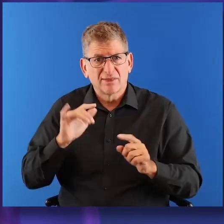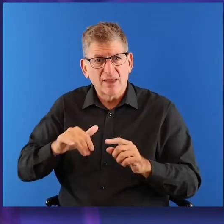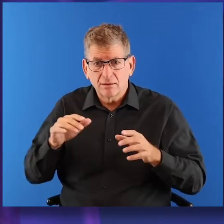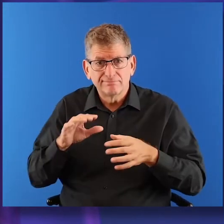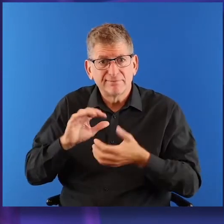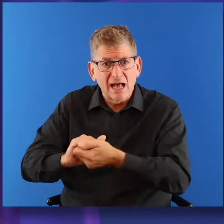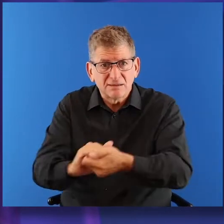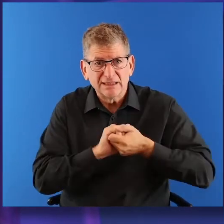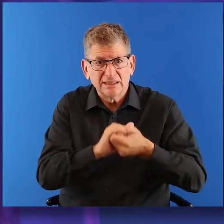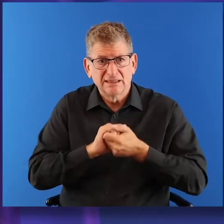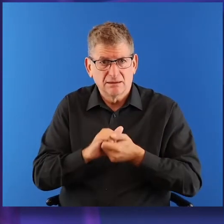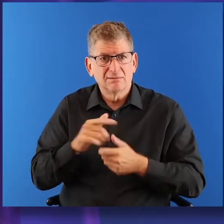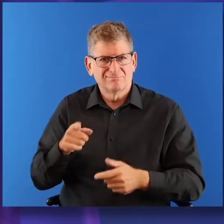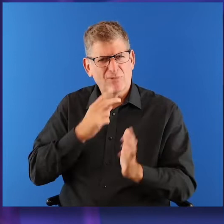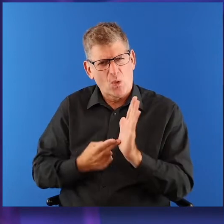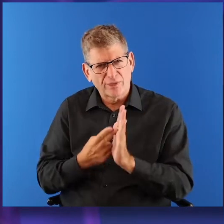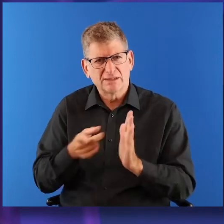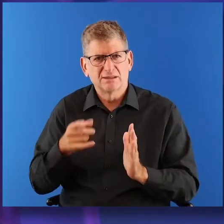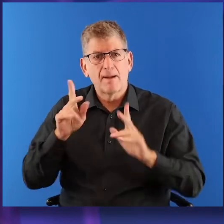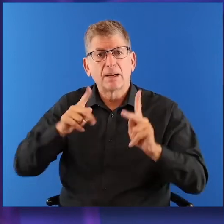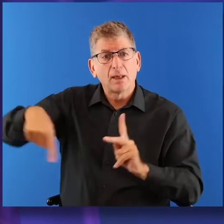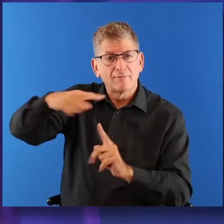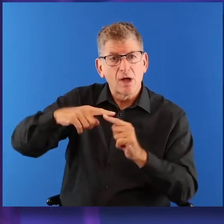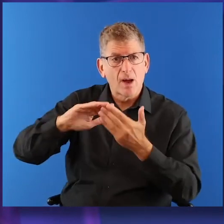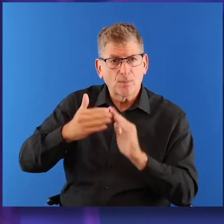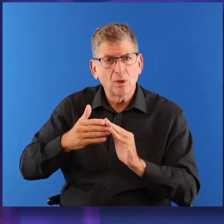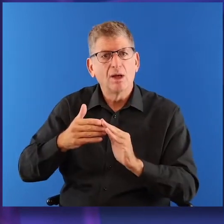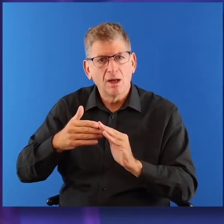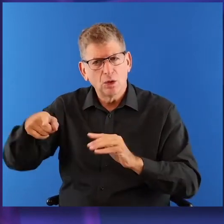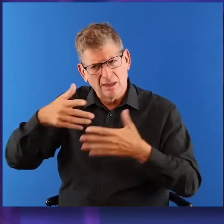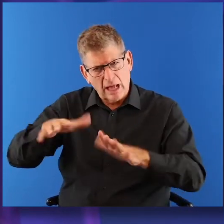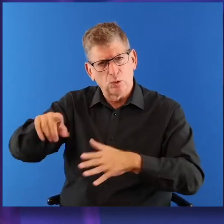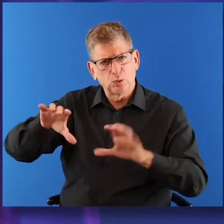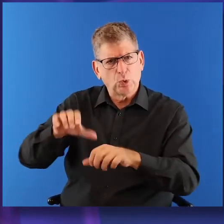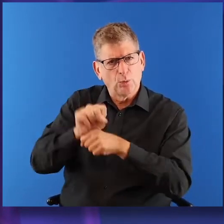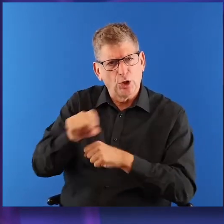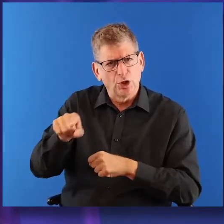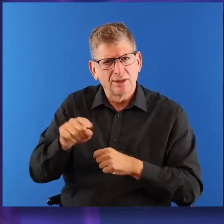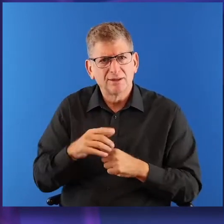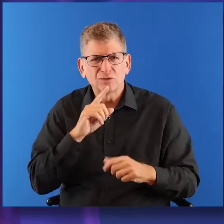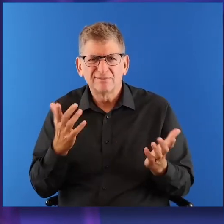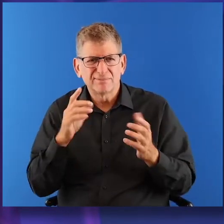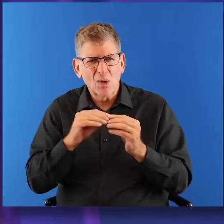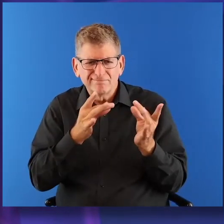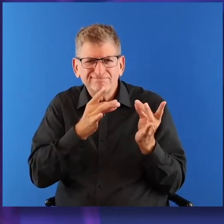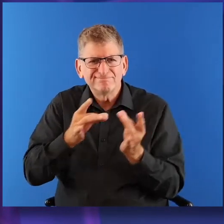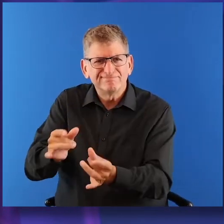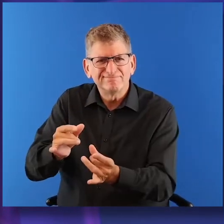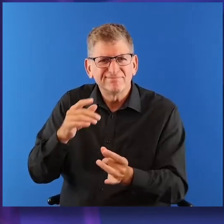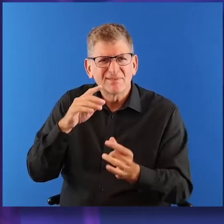and federal level to complement what's happening at that point of interaction for those community workers